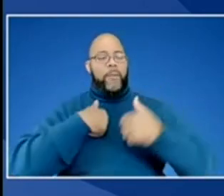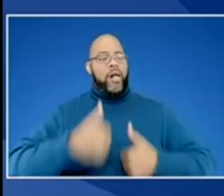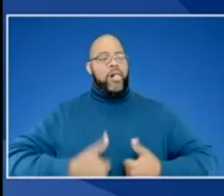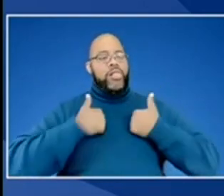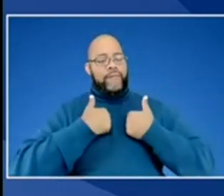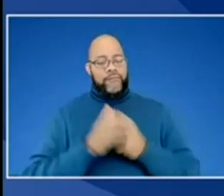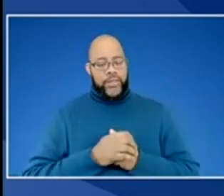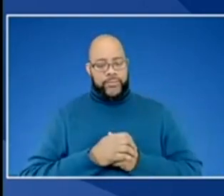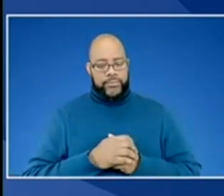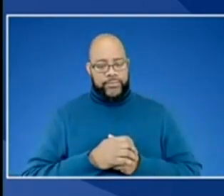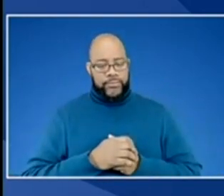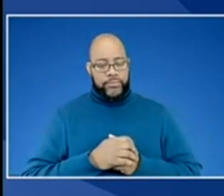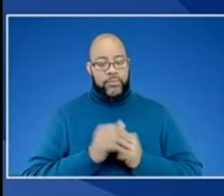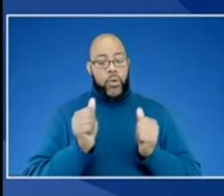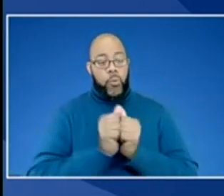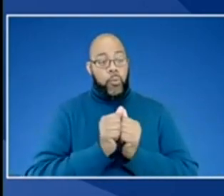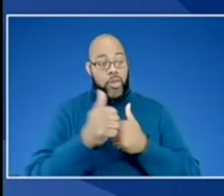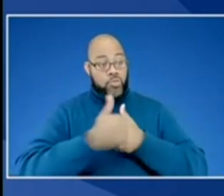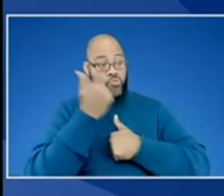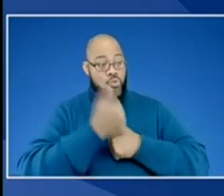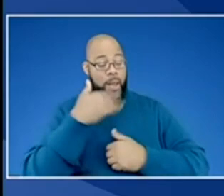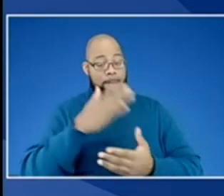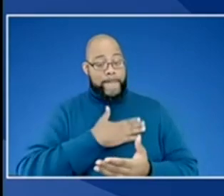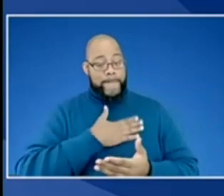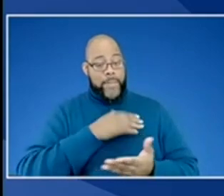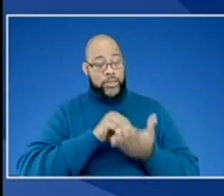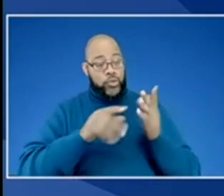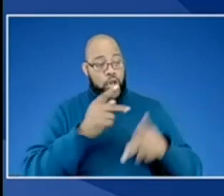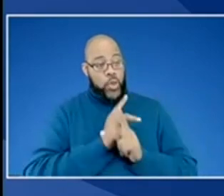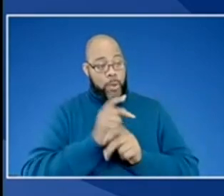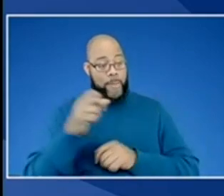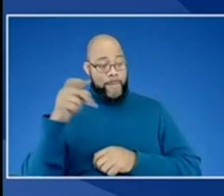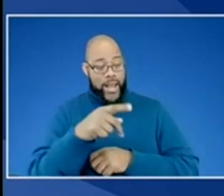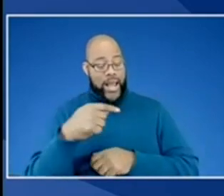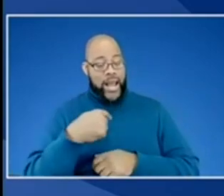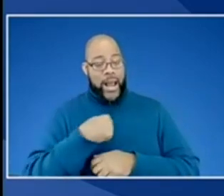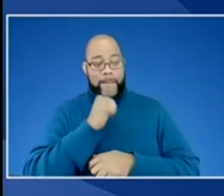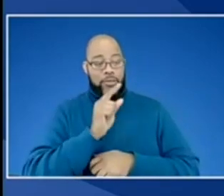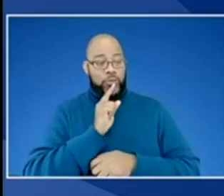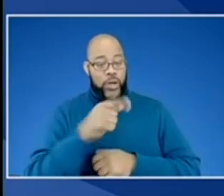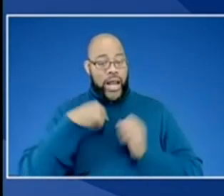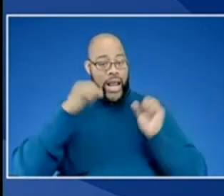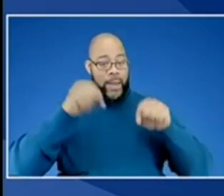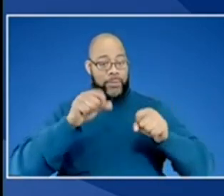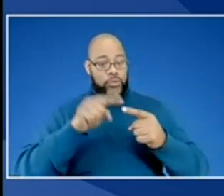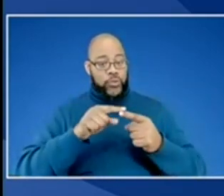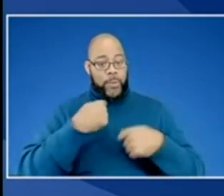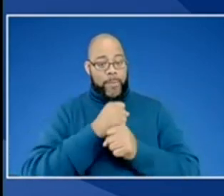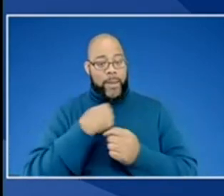With the looming threat of my student loans returning, I'm not sure I'll be able to make my financial life work.